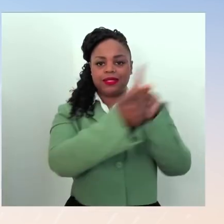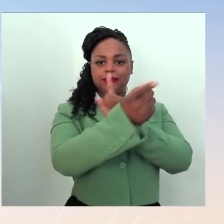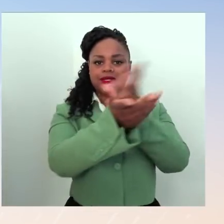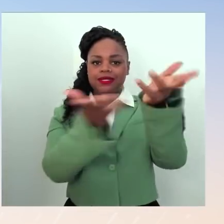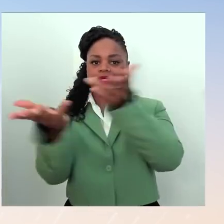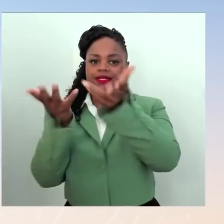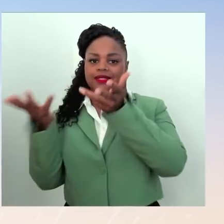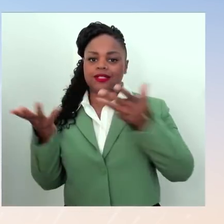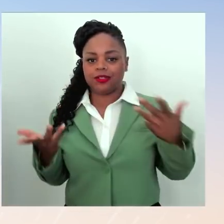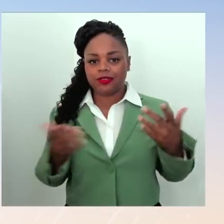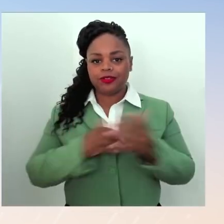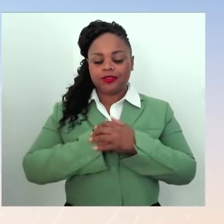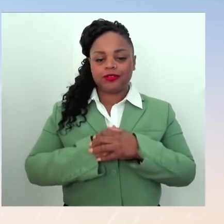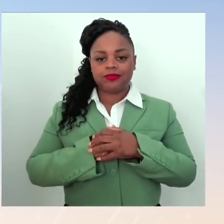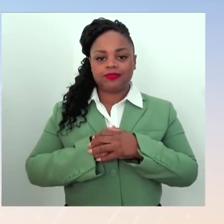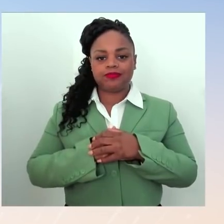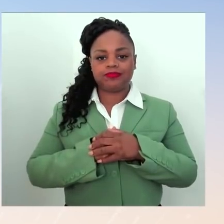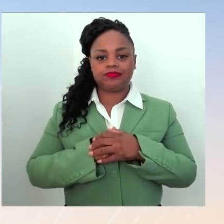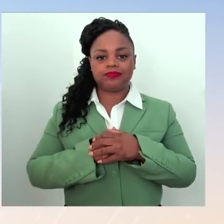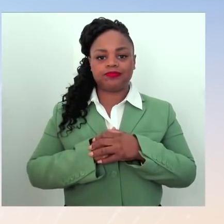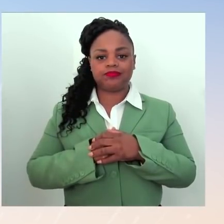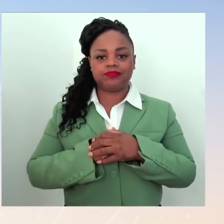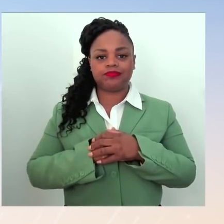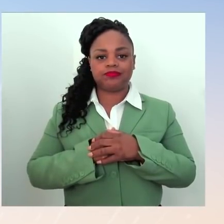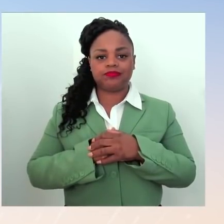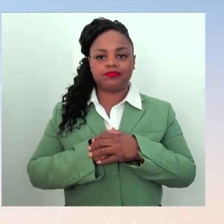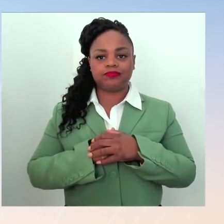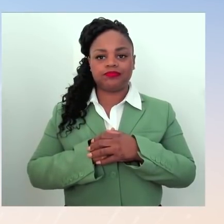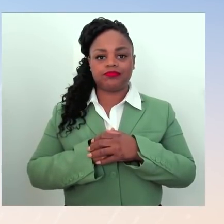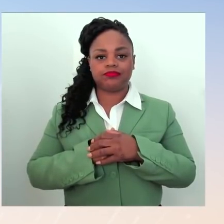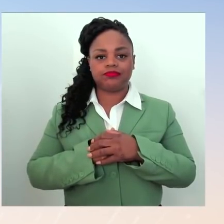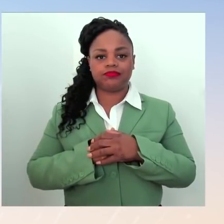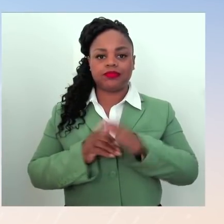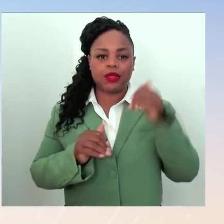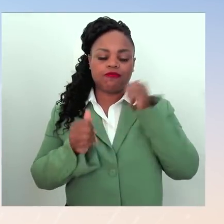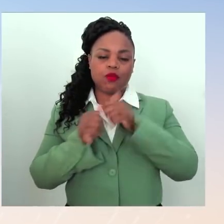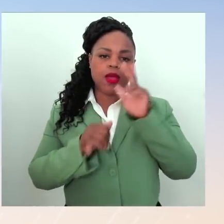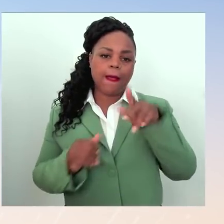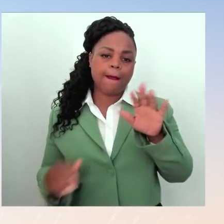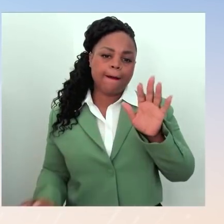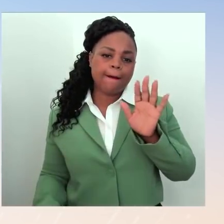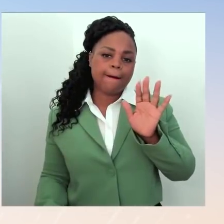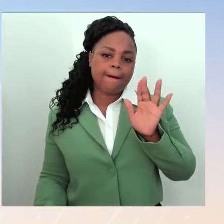a couple follow-ups just on them, and then I've got another question. So, these conversations that are taking place,